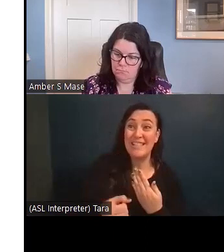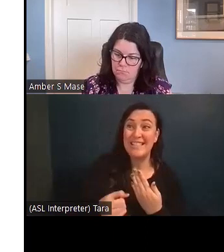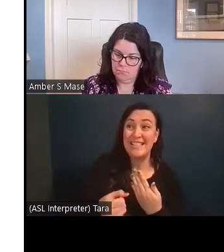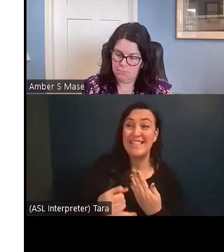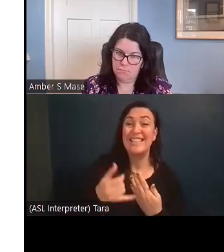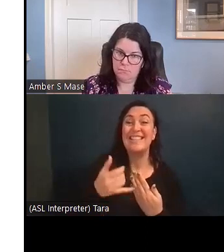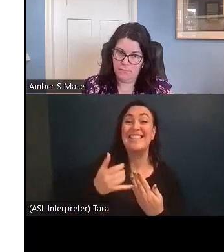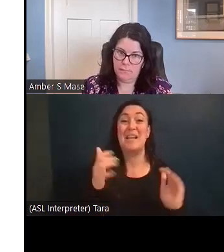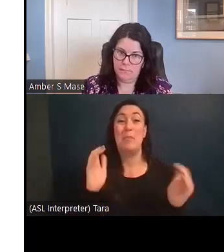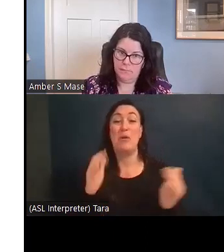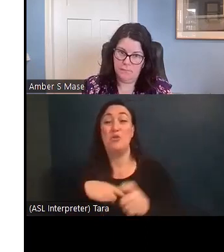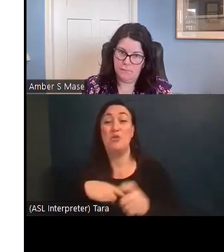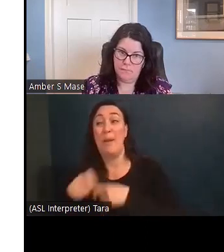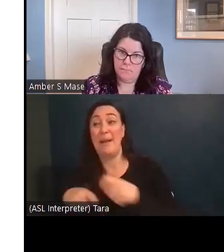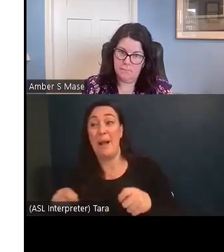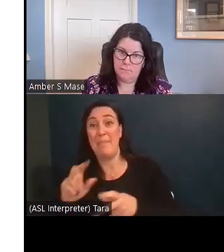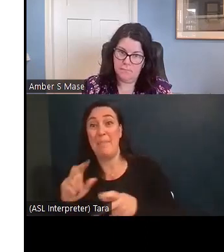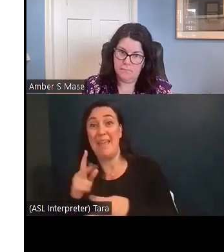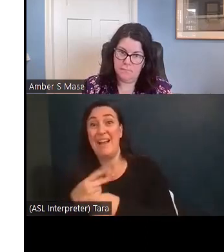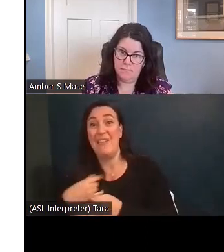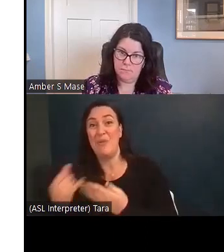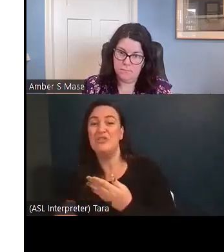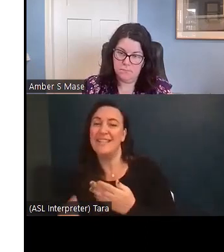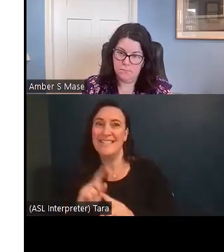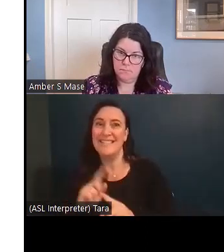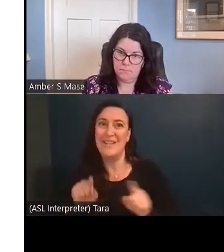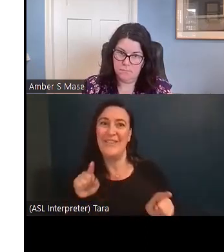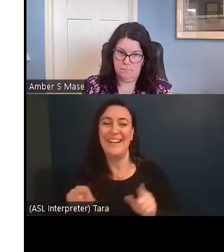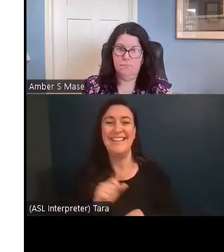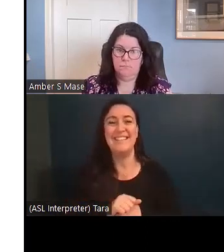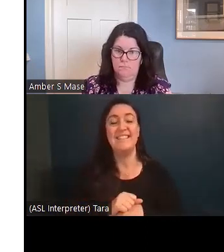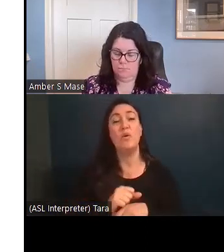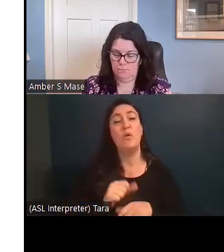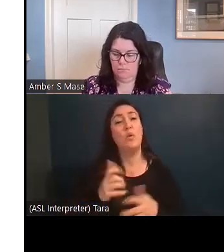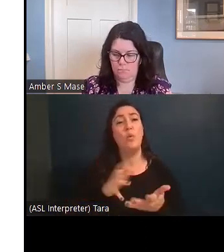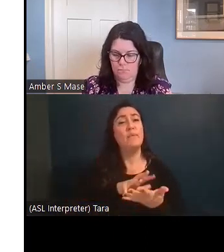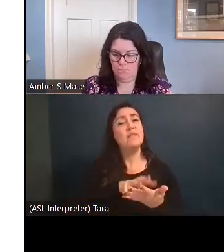So looking at what folks have learned from moving into the